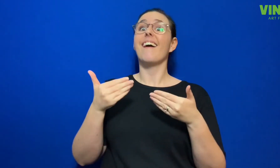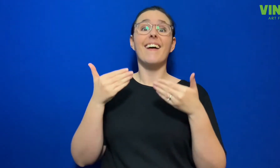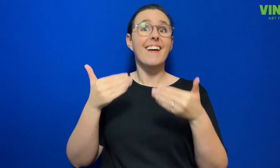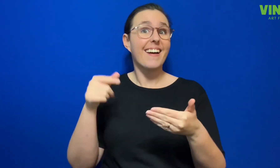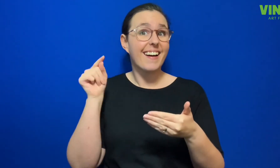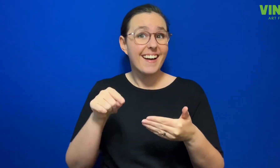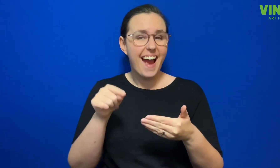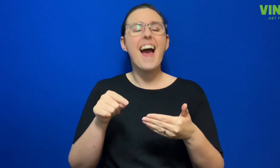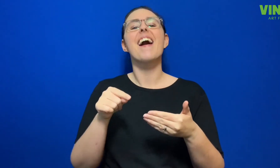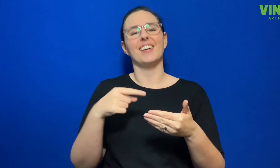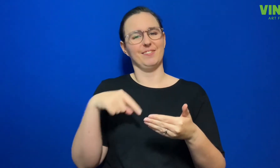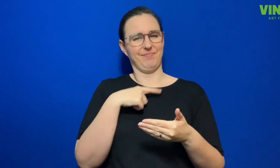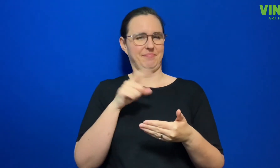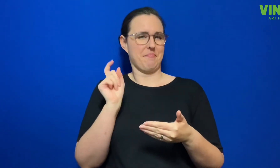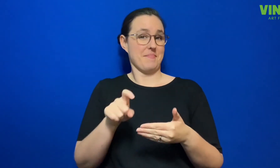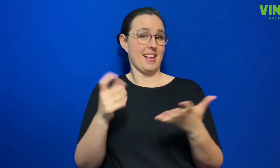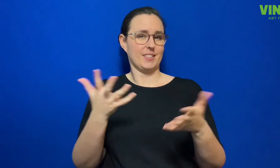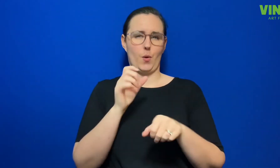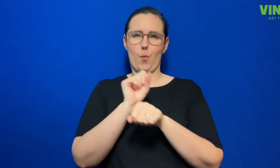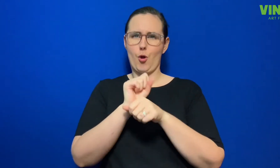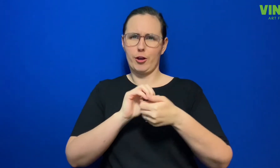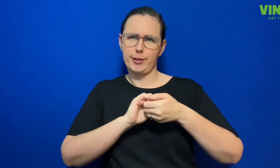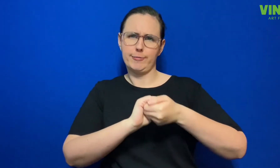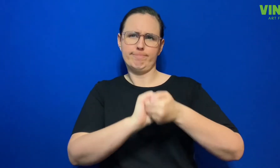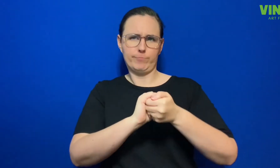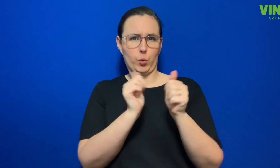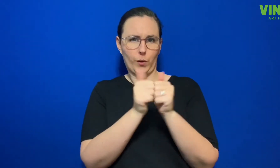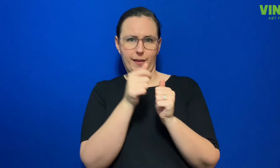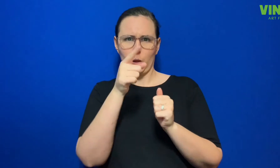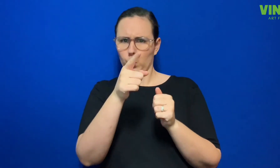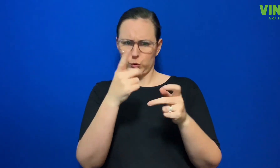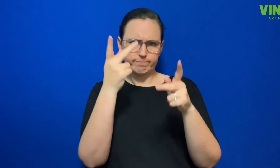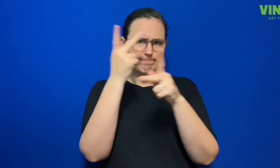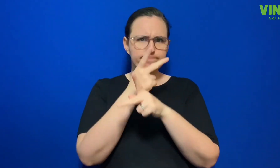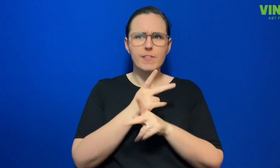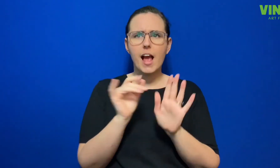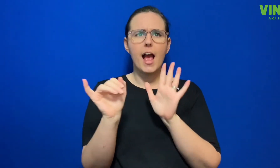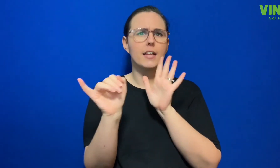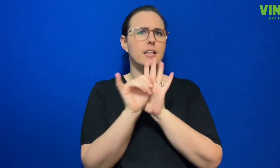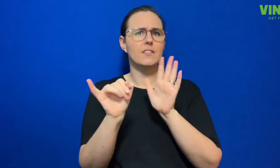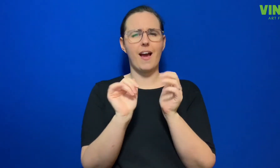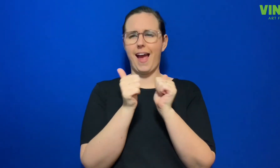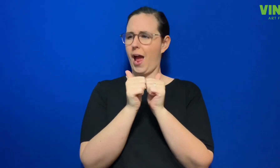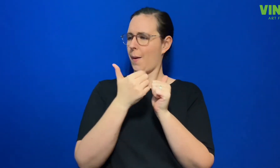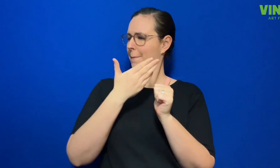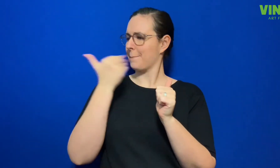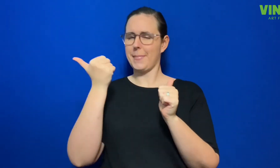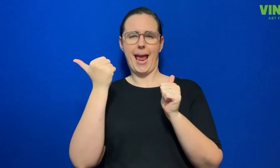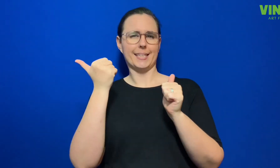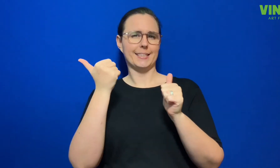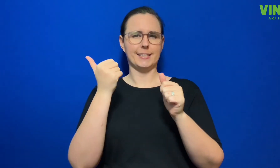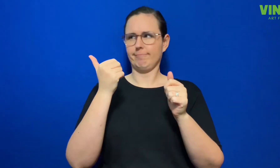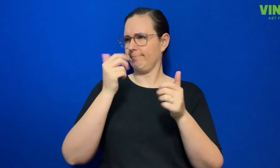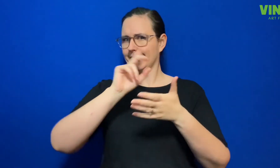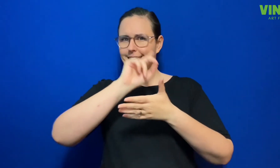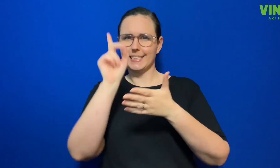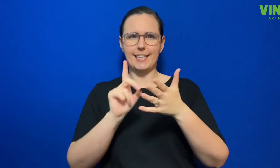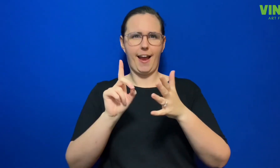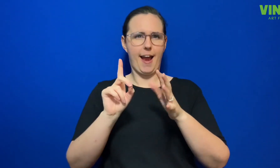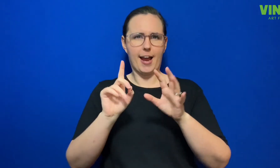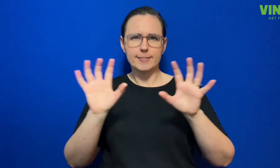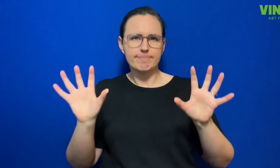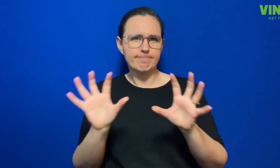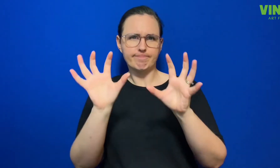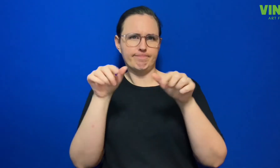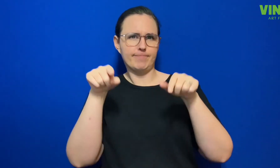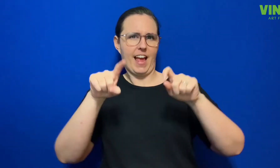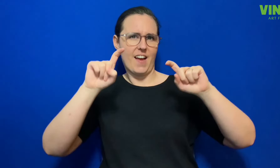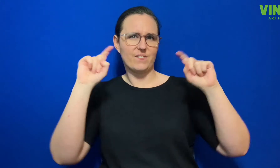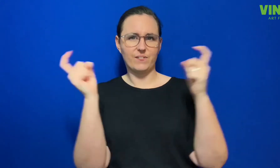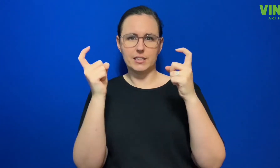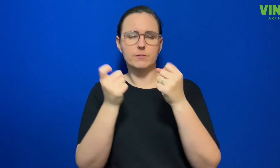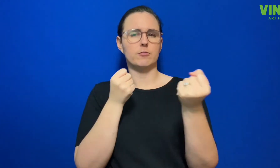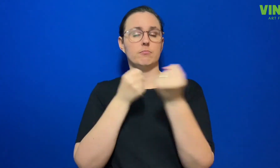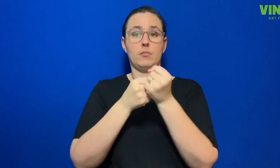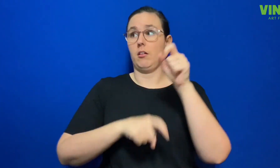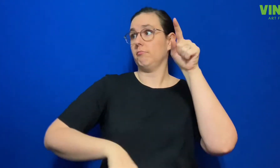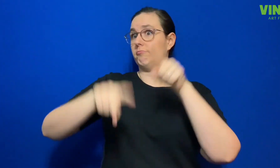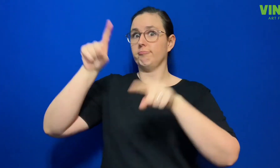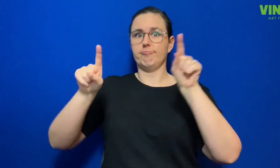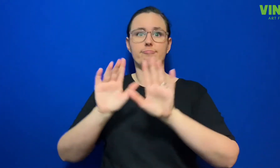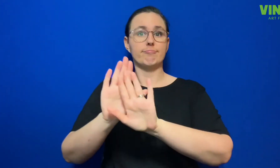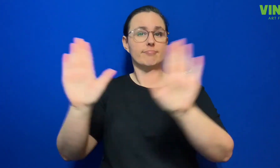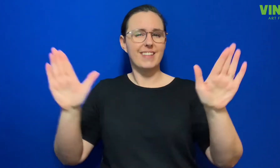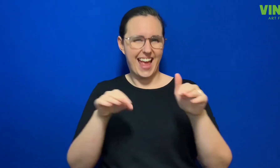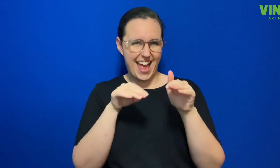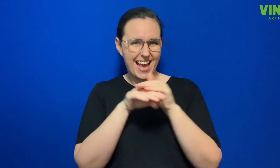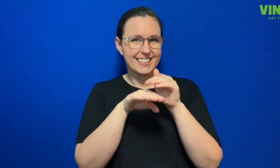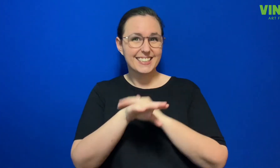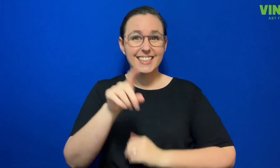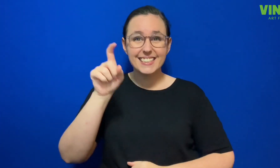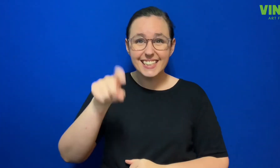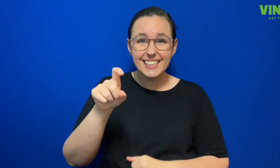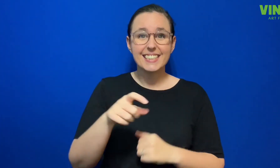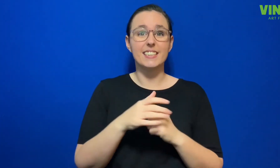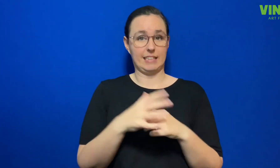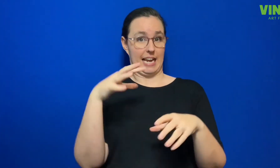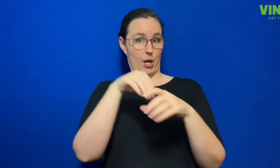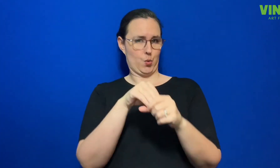To do so we will work collaboratively with you to identify how to best curate the festival to support diverse access needs,